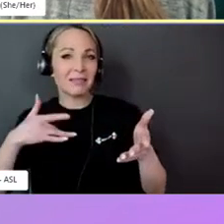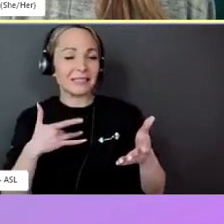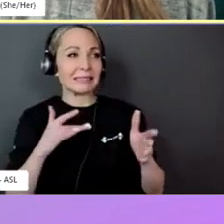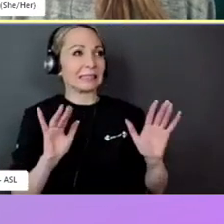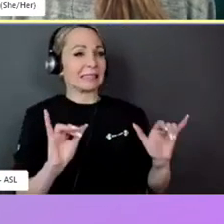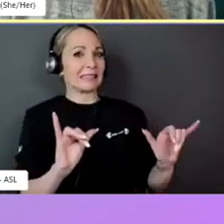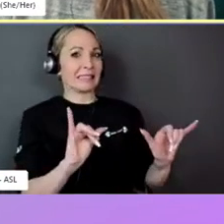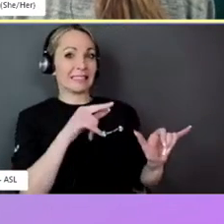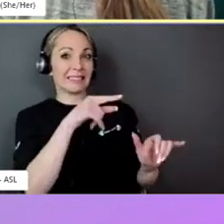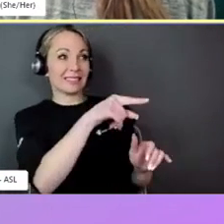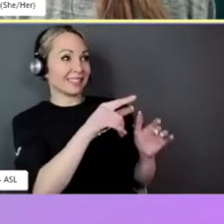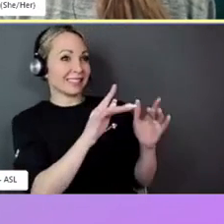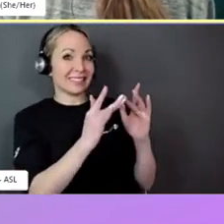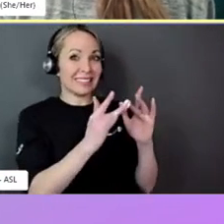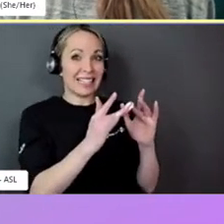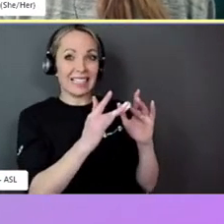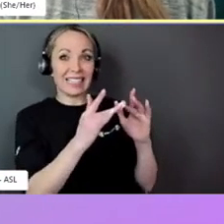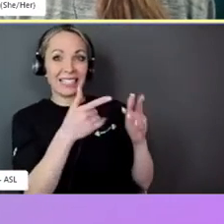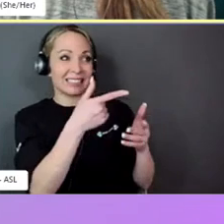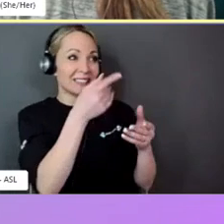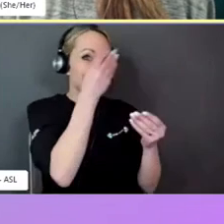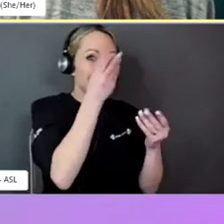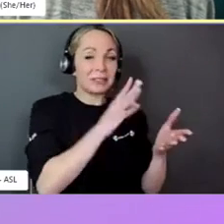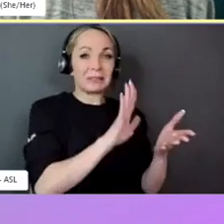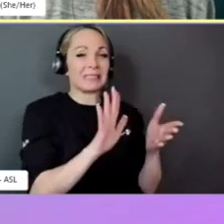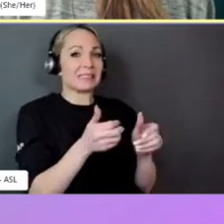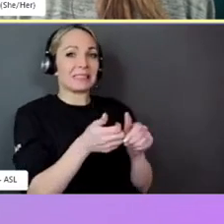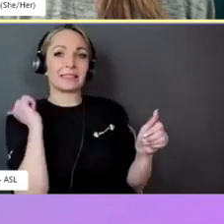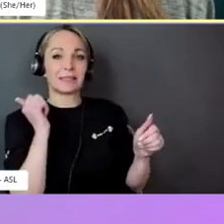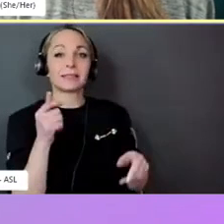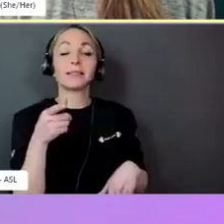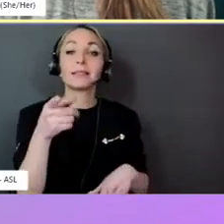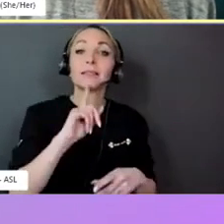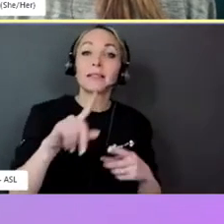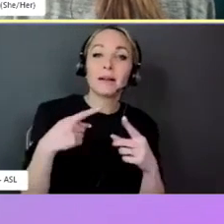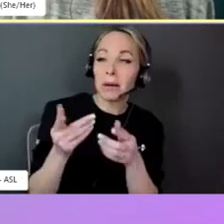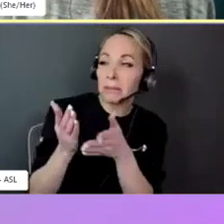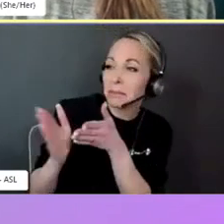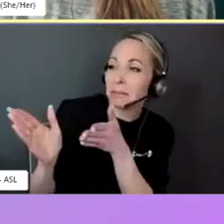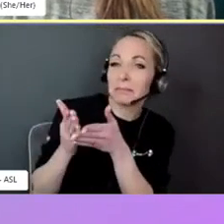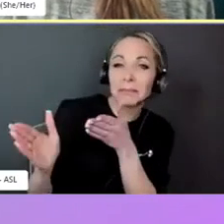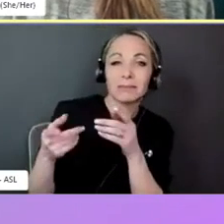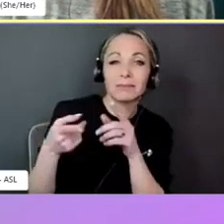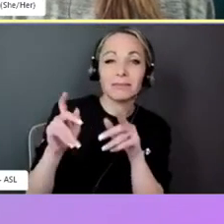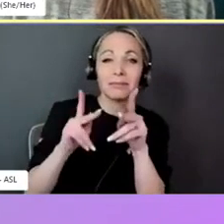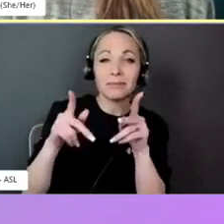as well as self exclusion from digital technology by older adults. So